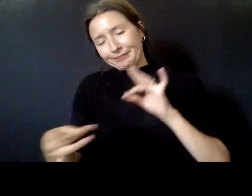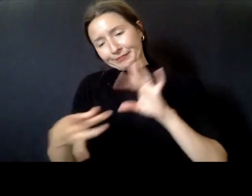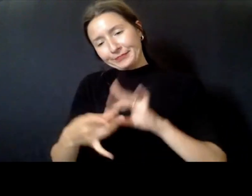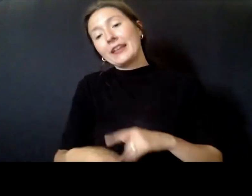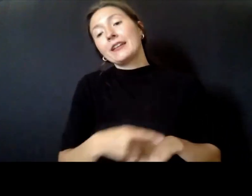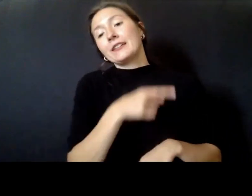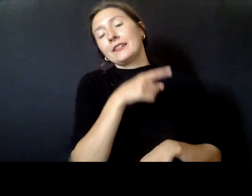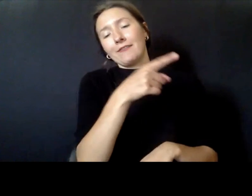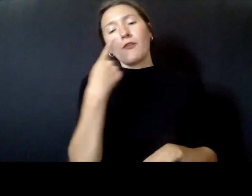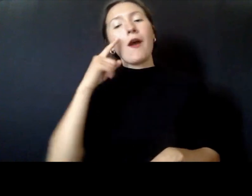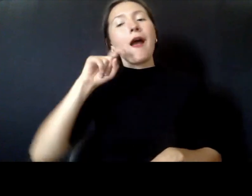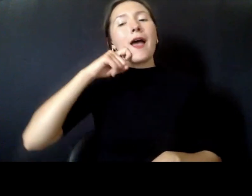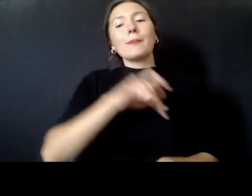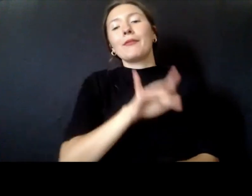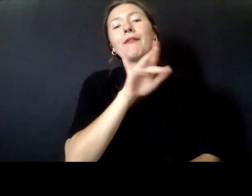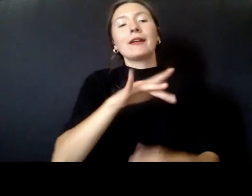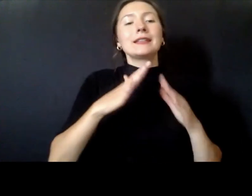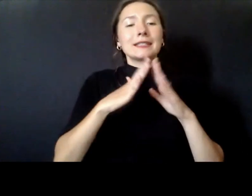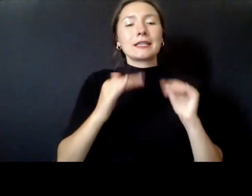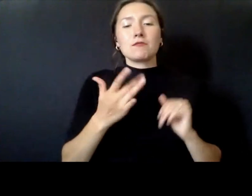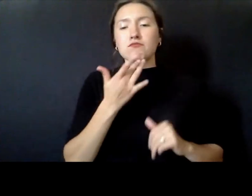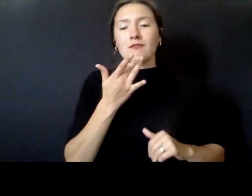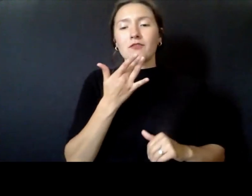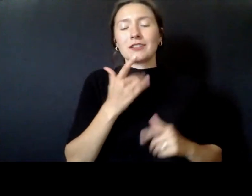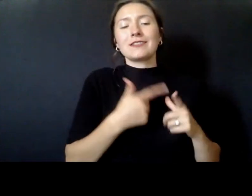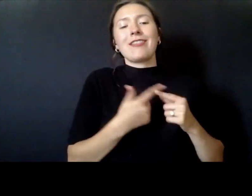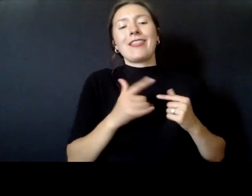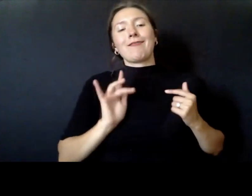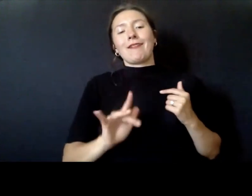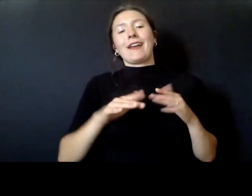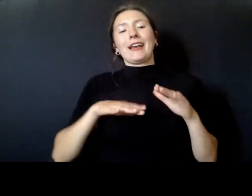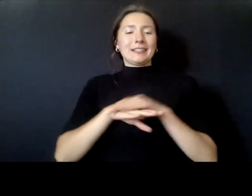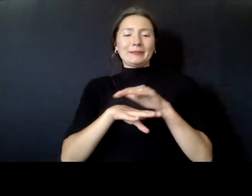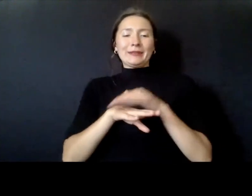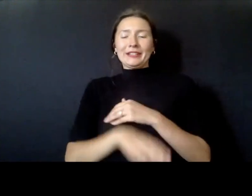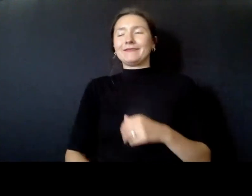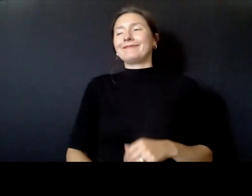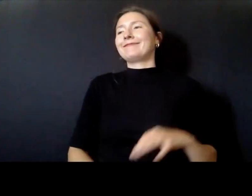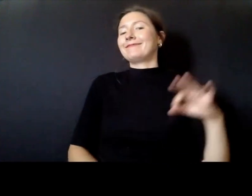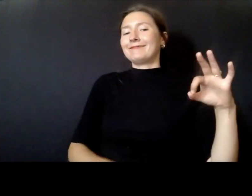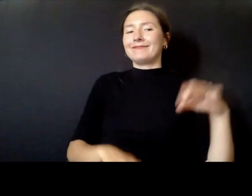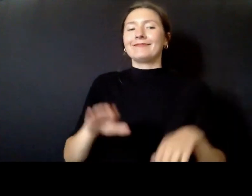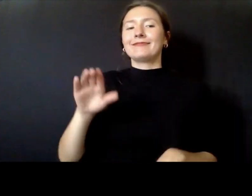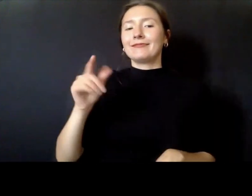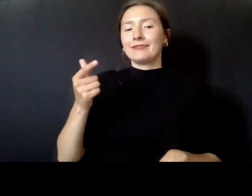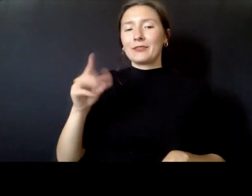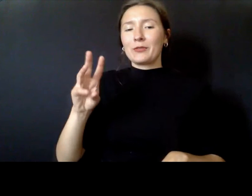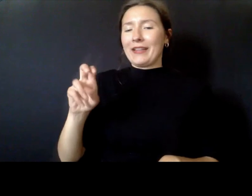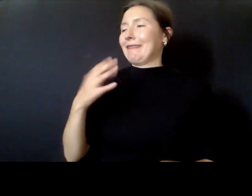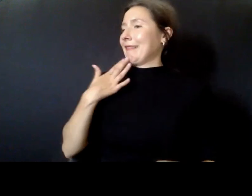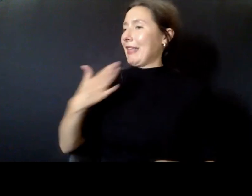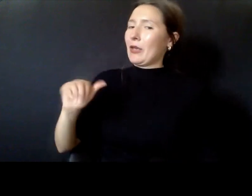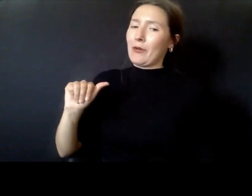thank you thank you alex allen's a wiz um and i am not seeing any more questions in the q a